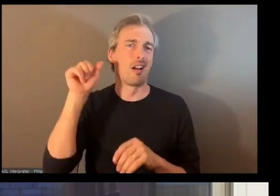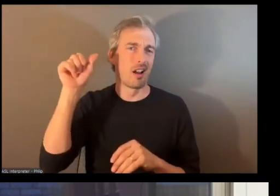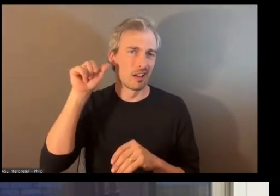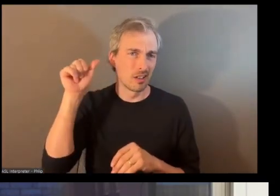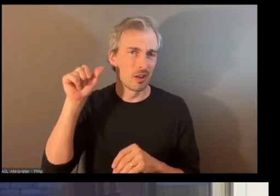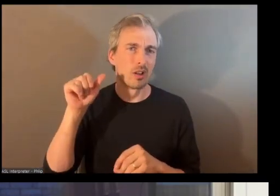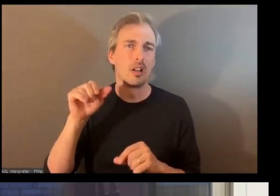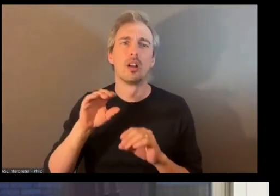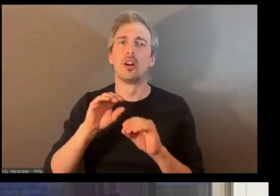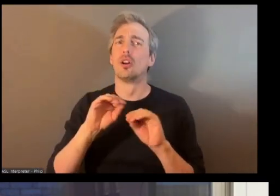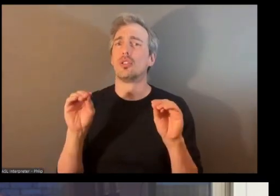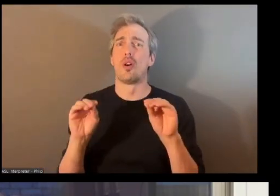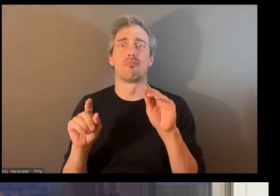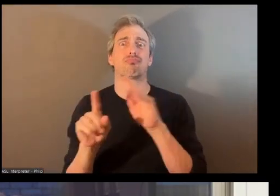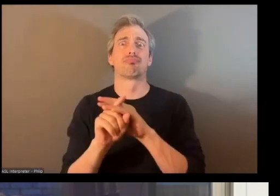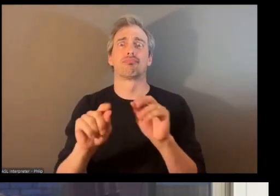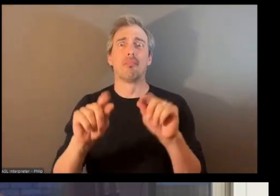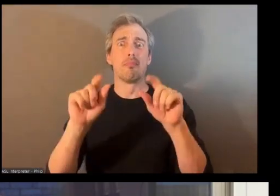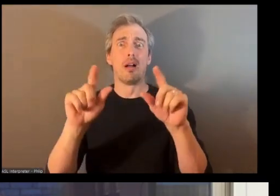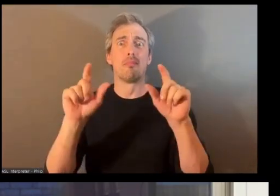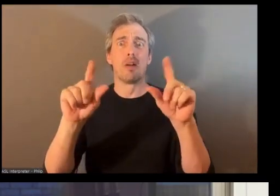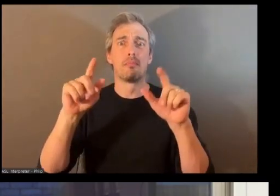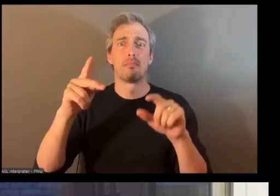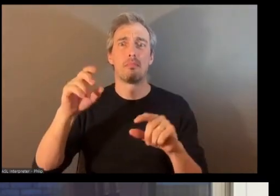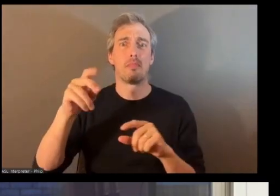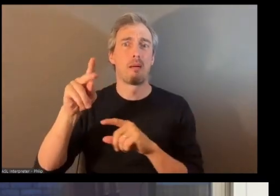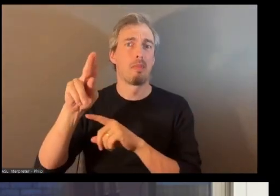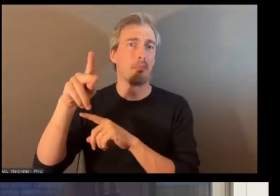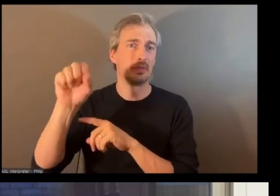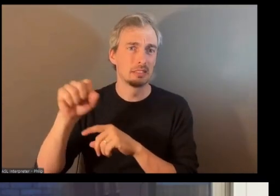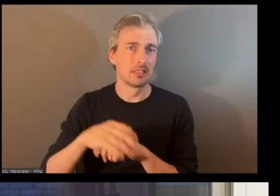My personal enemy is the background audio. Because I don't know what to listen to.